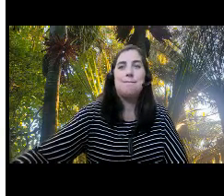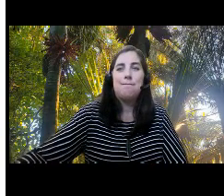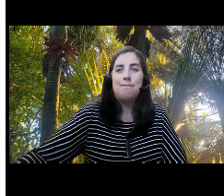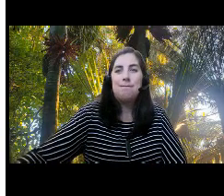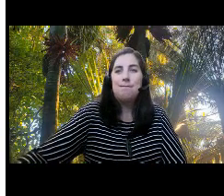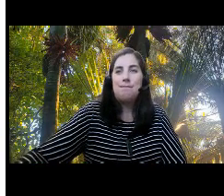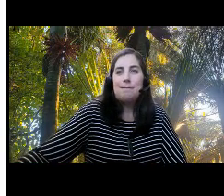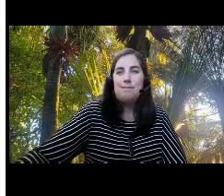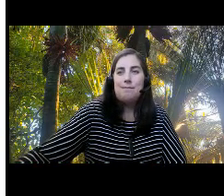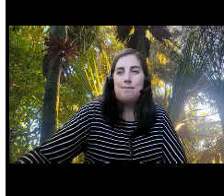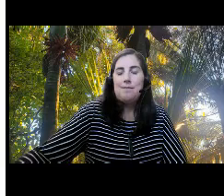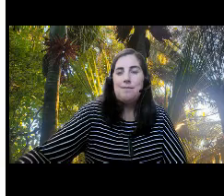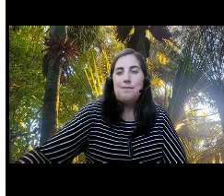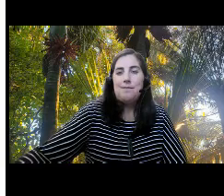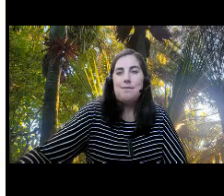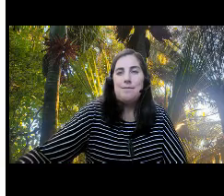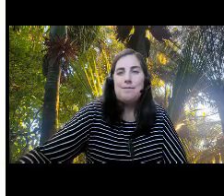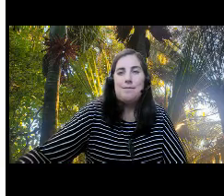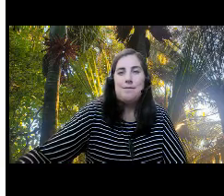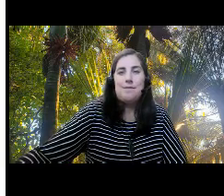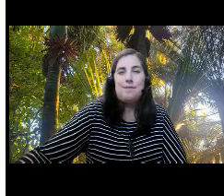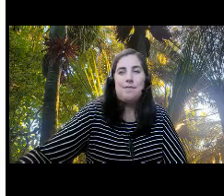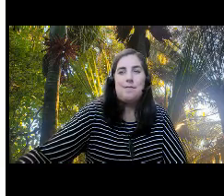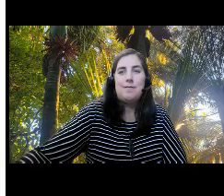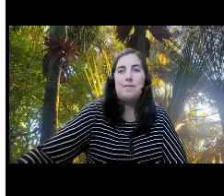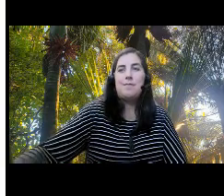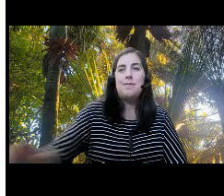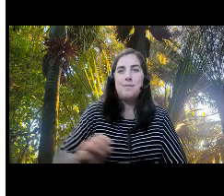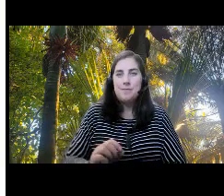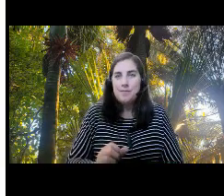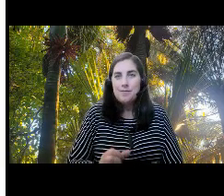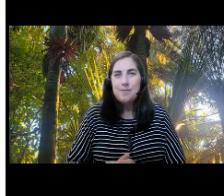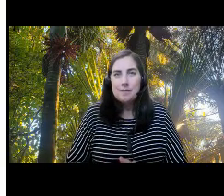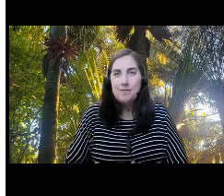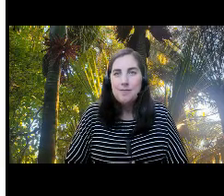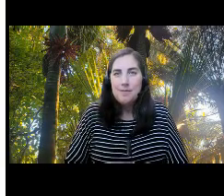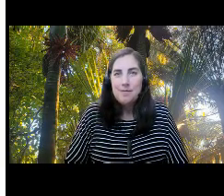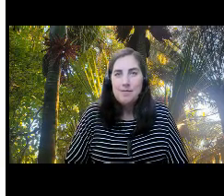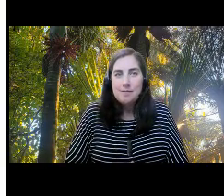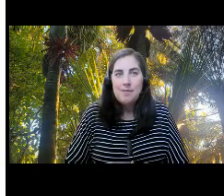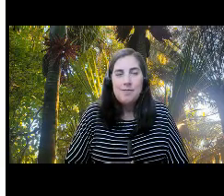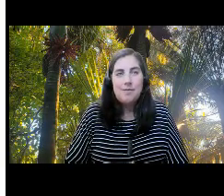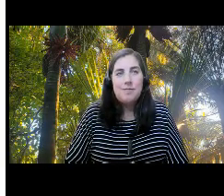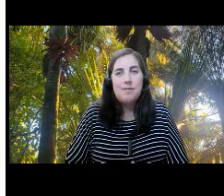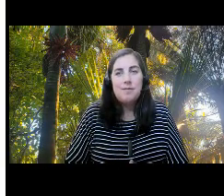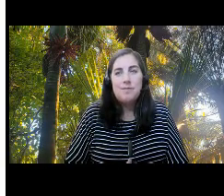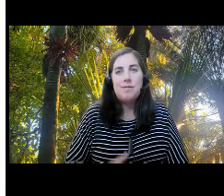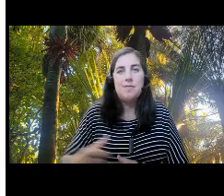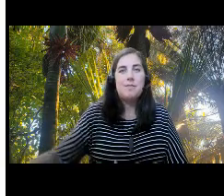I just saw you posted he's got a TED Talk as well, I believe. I can't actually see all the questions which is a little weird.